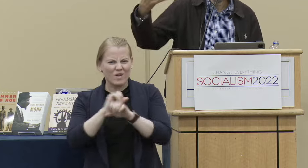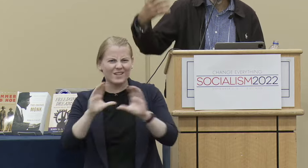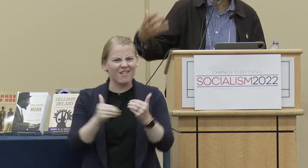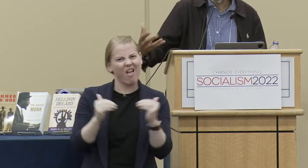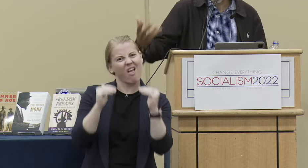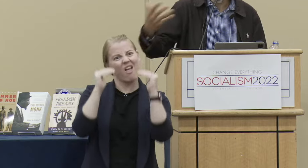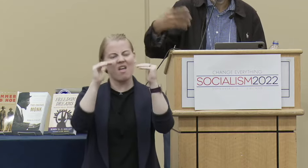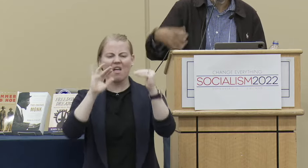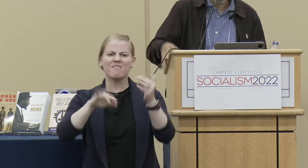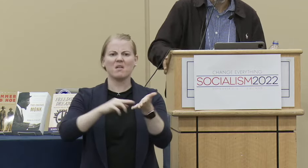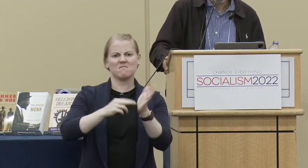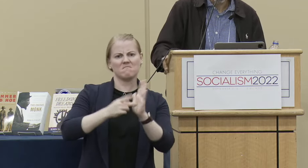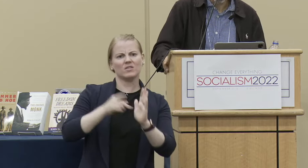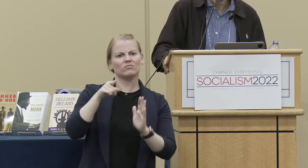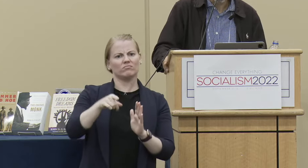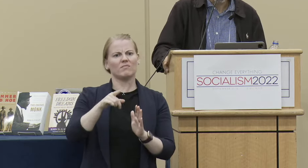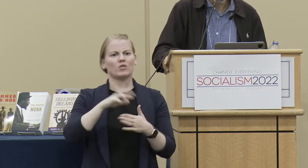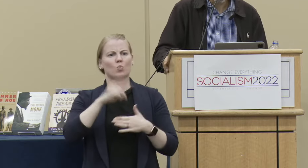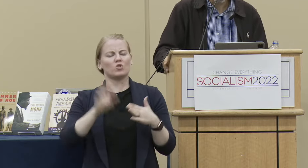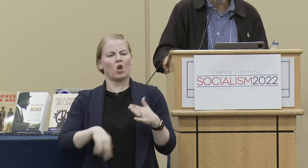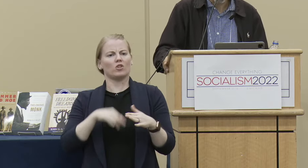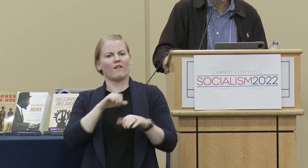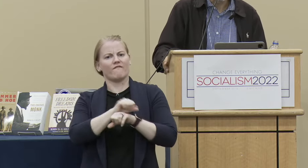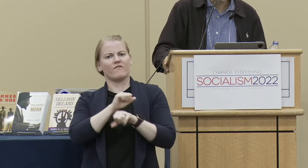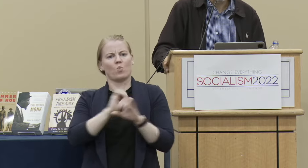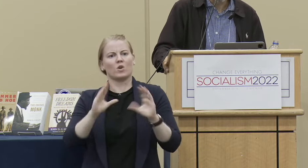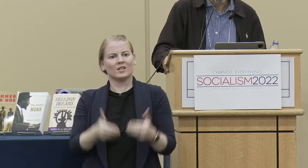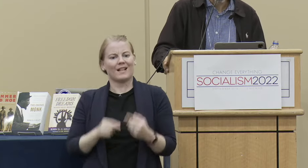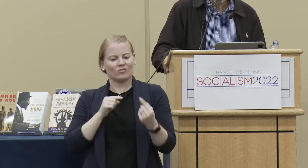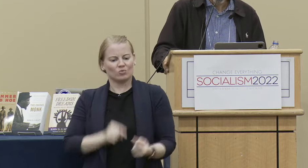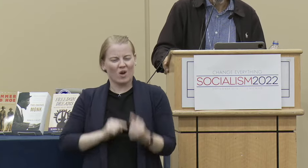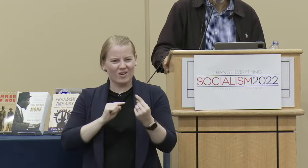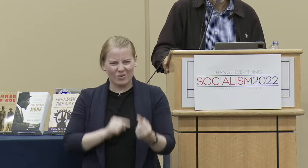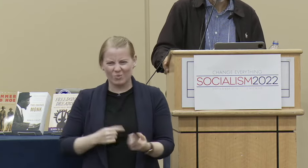universal subject of class struggle. And Ruthie talked